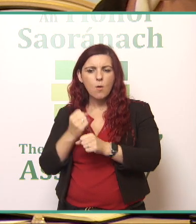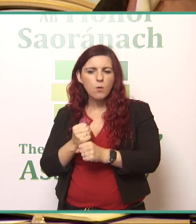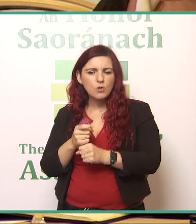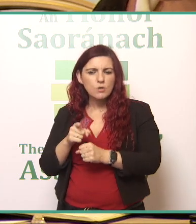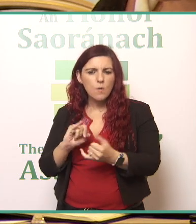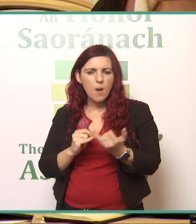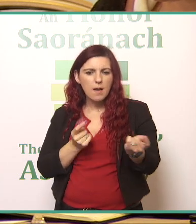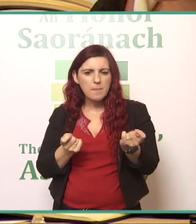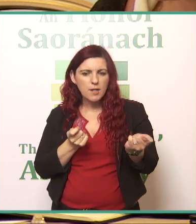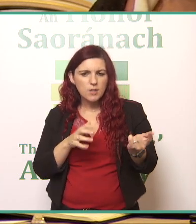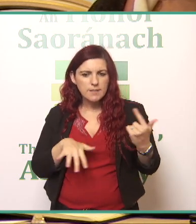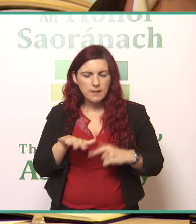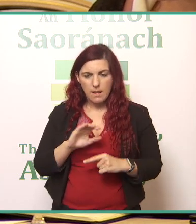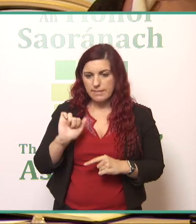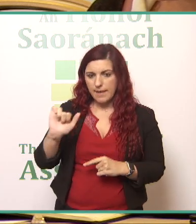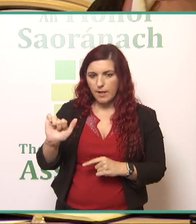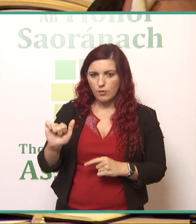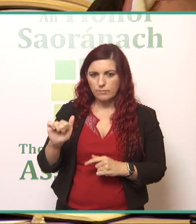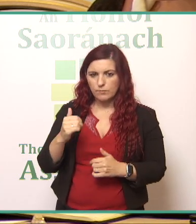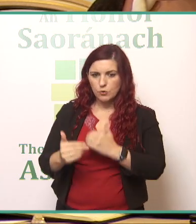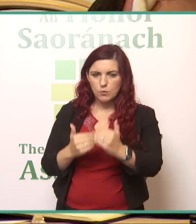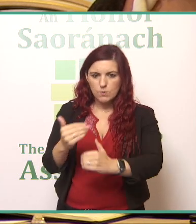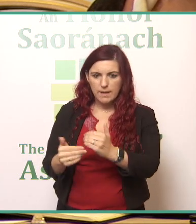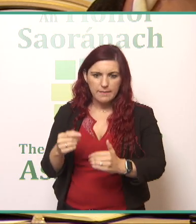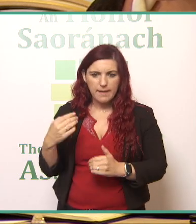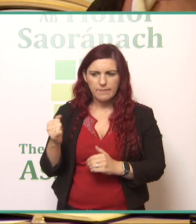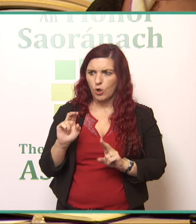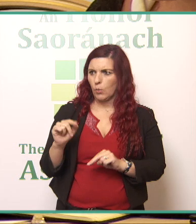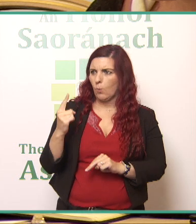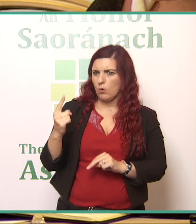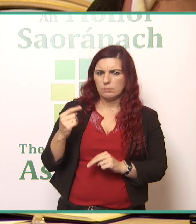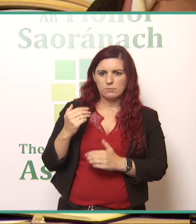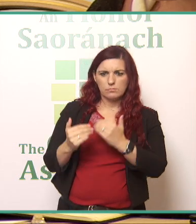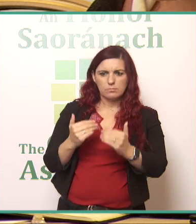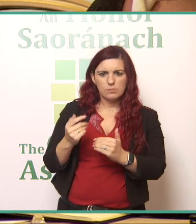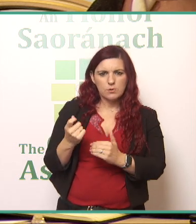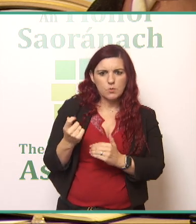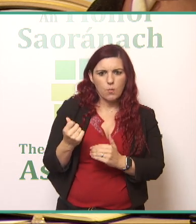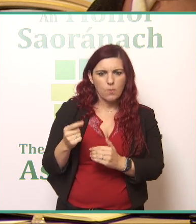and they have produced and there's a new one to be produced very shortly what they call the national